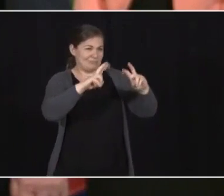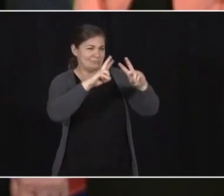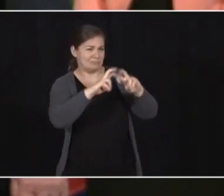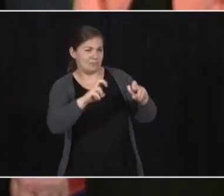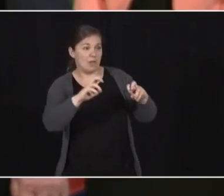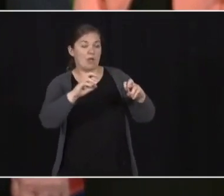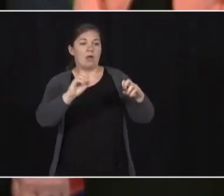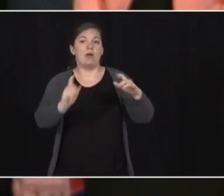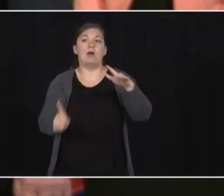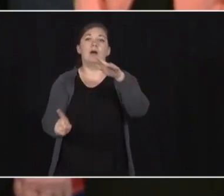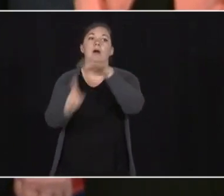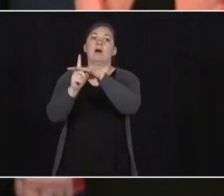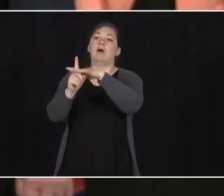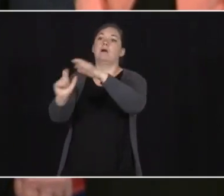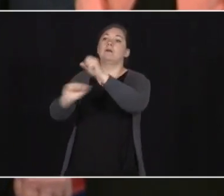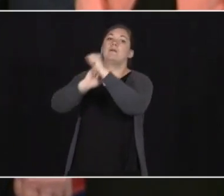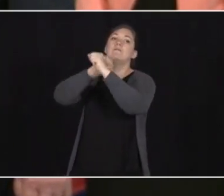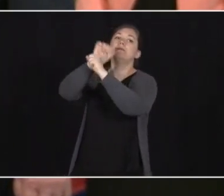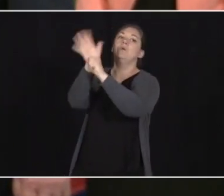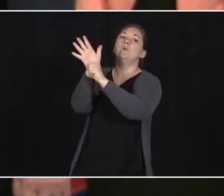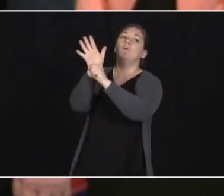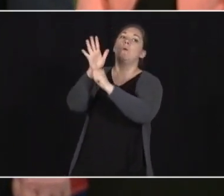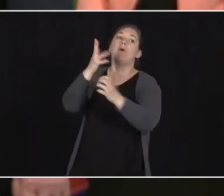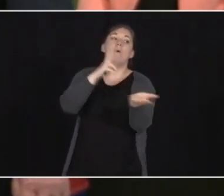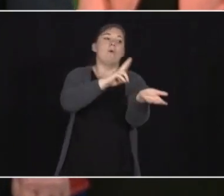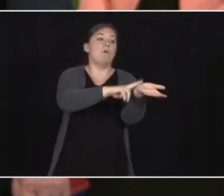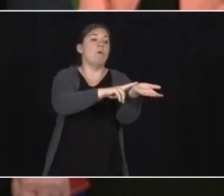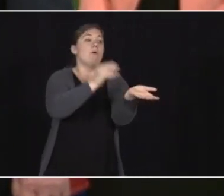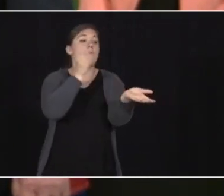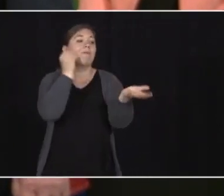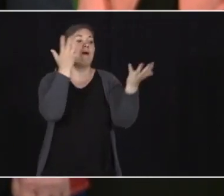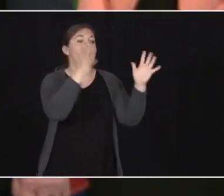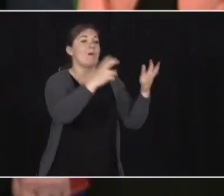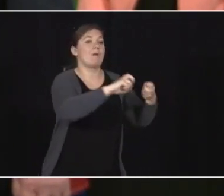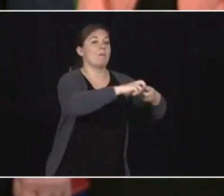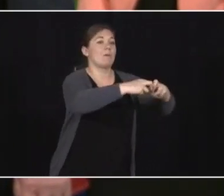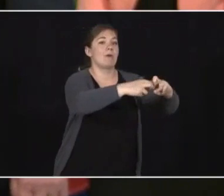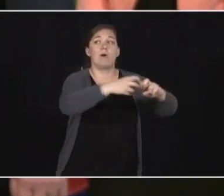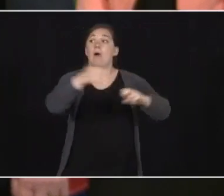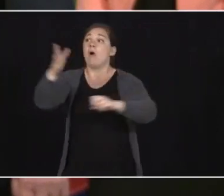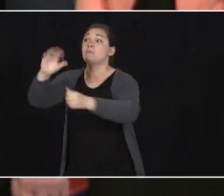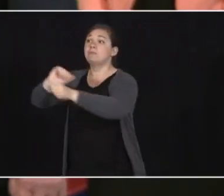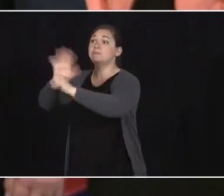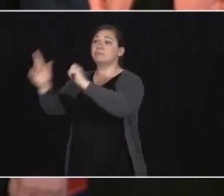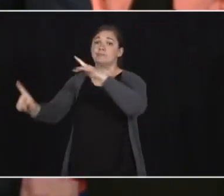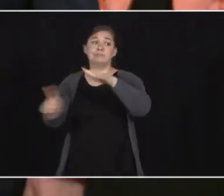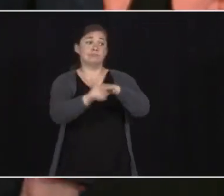COVID-19 tipped the homes that were having difficulties with staffing already. Right over the edge.